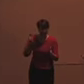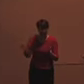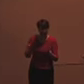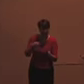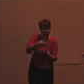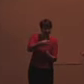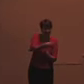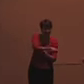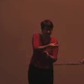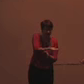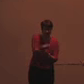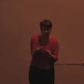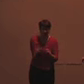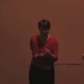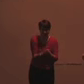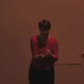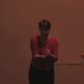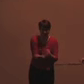And this is the size of the site.